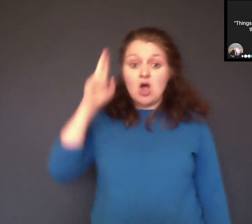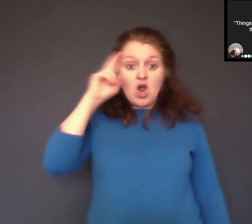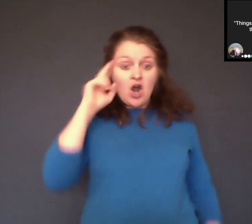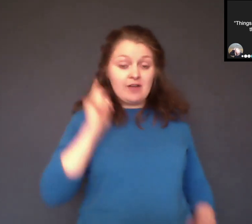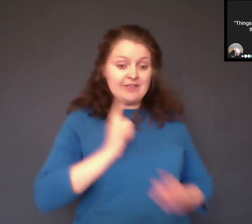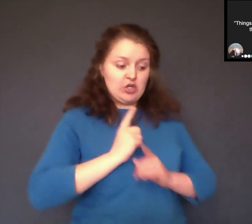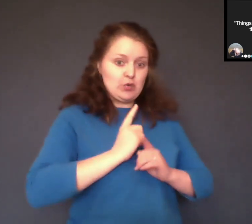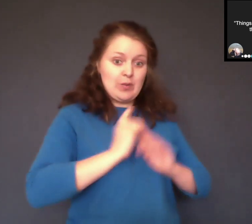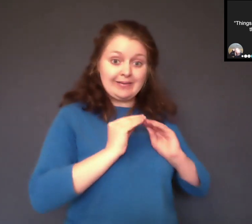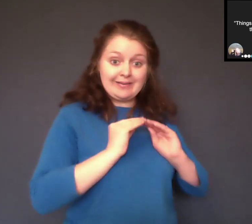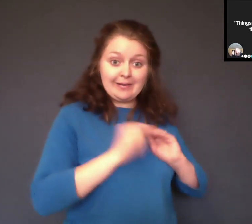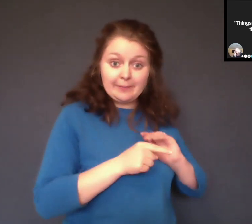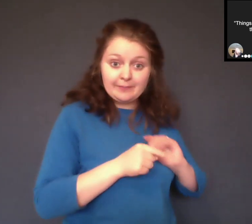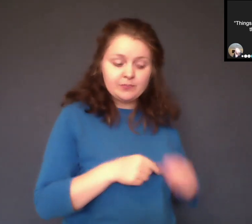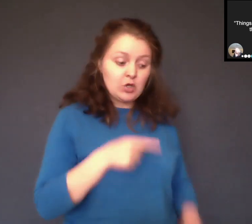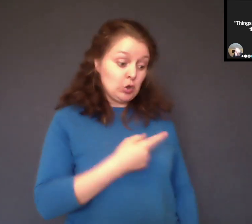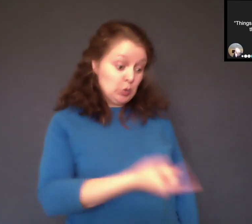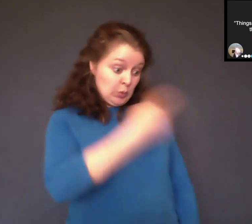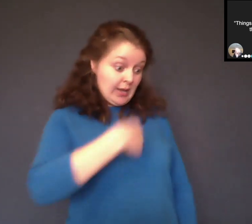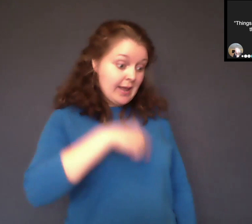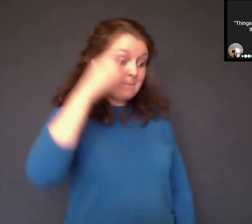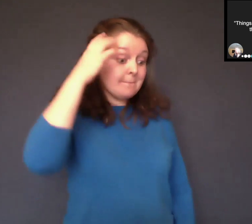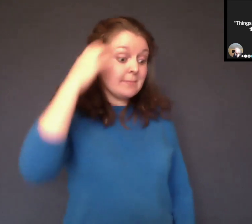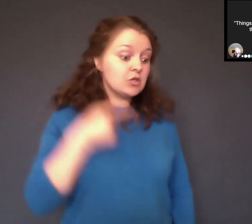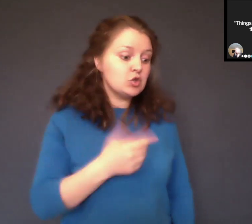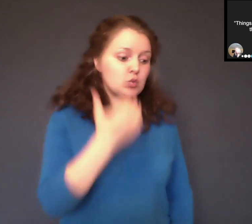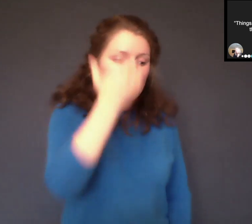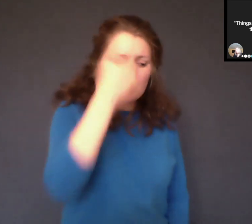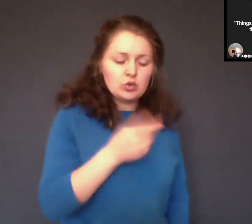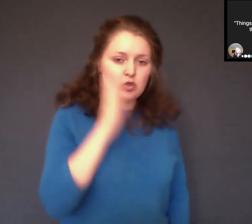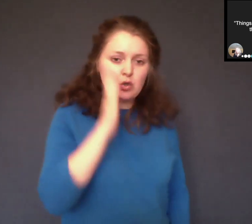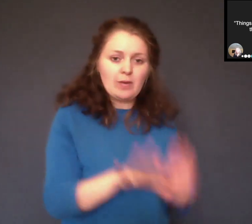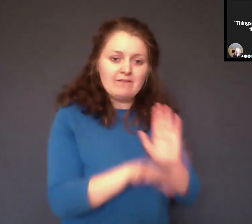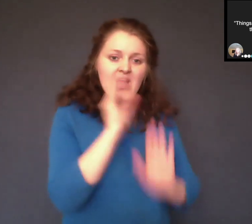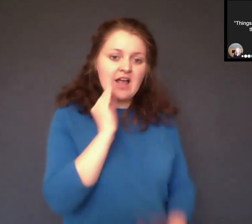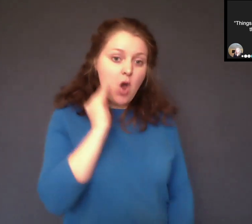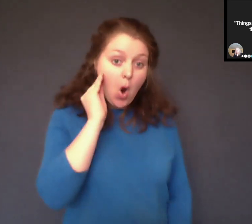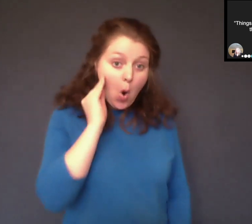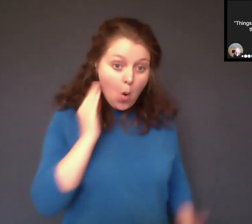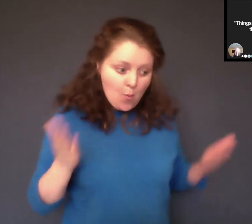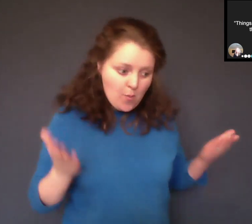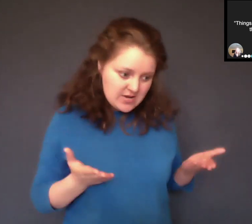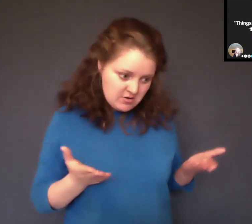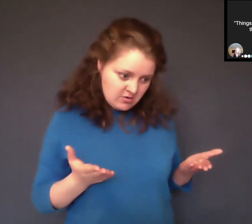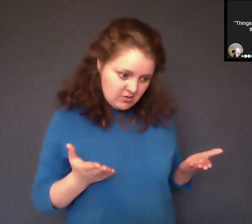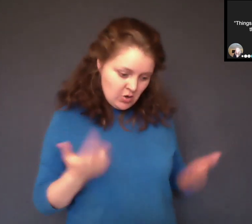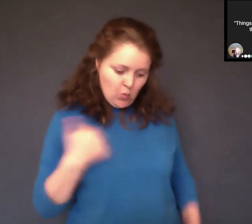uttered two words you came because you knew you'd find a home here hood said we're both thieves